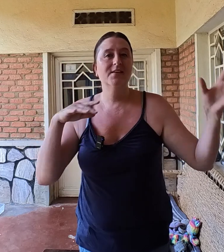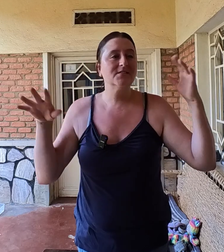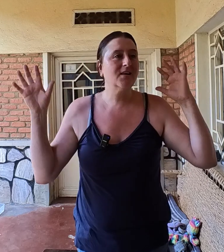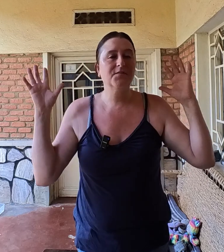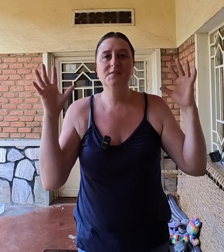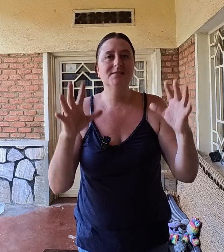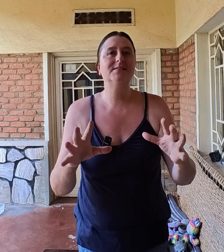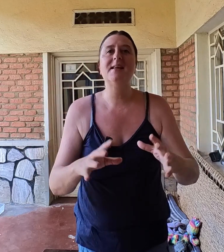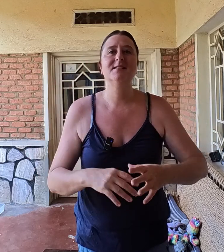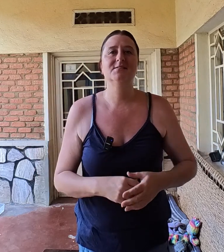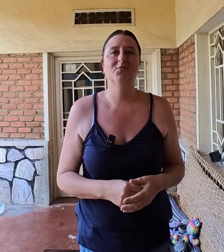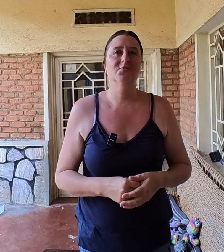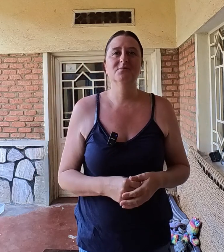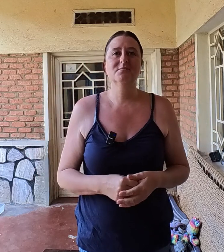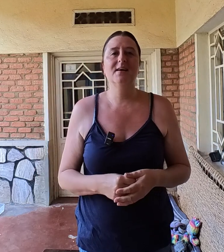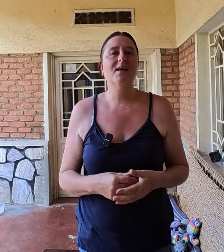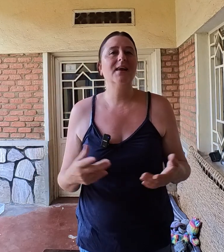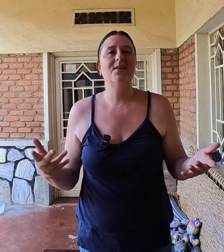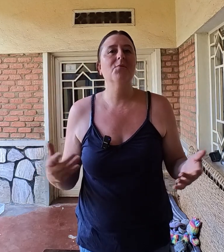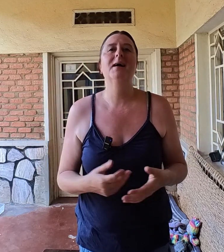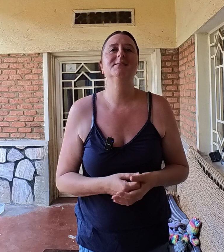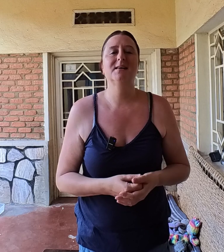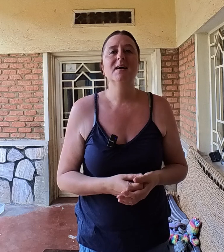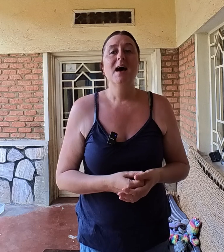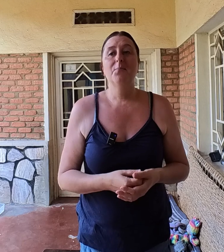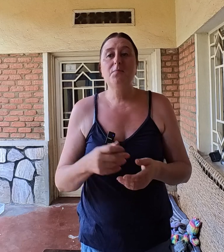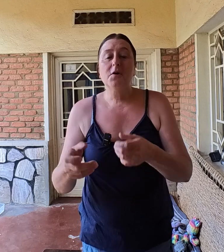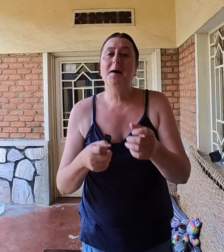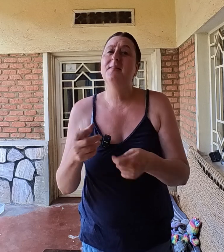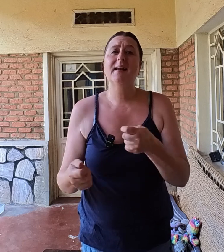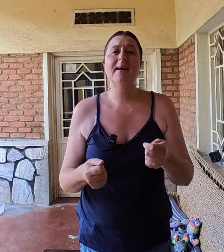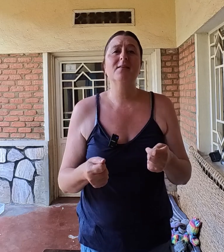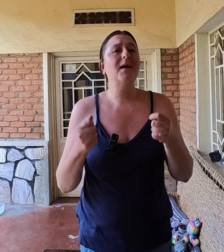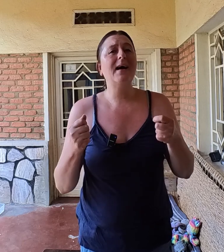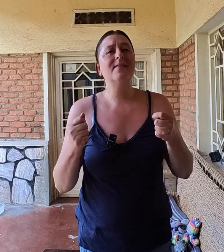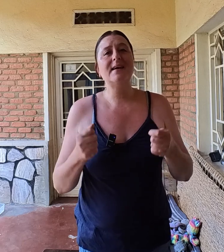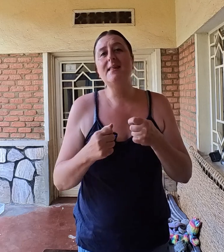they just kind of descend on Kegali, Rwanda. People go out and they collect them and they